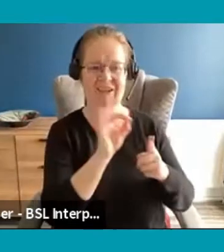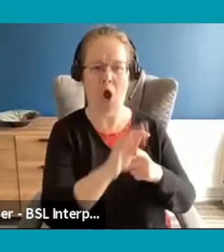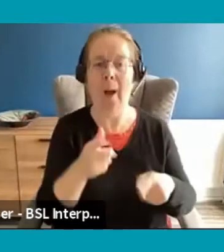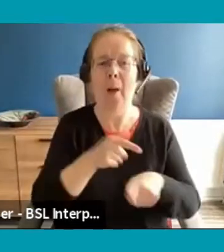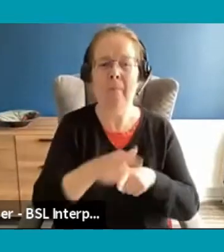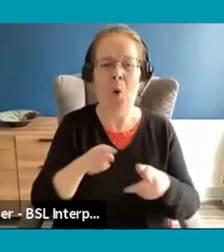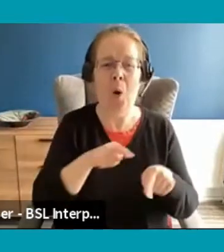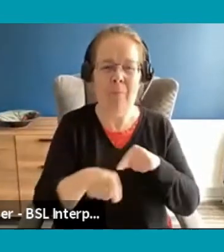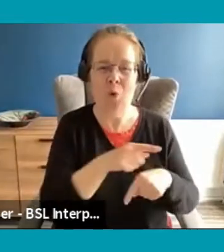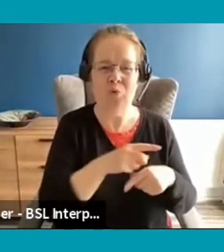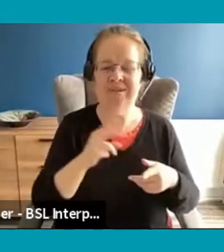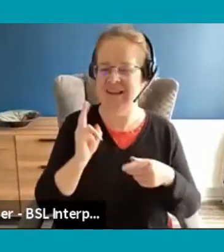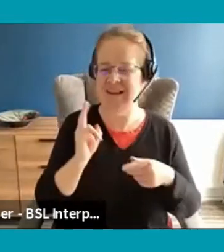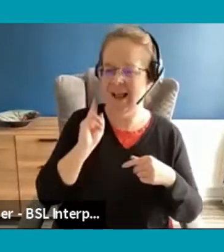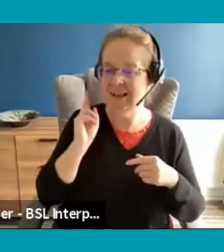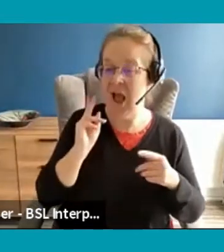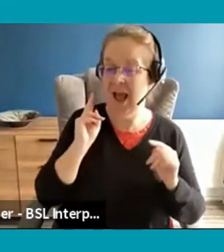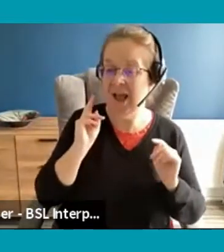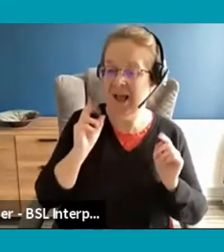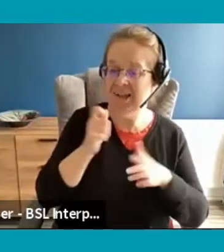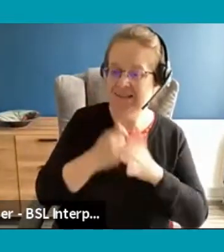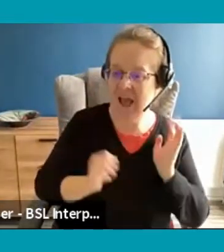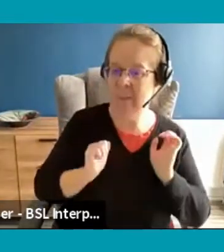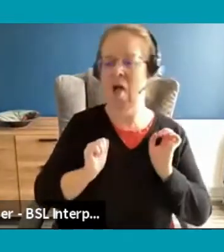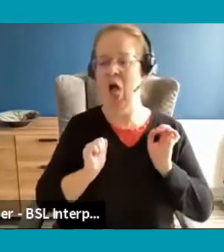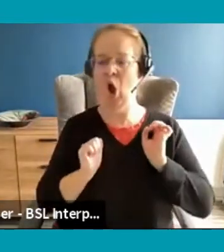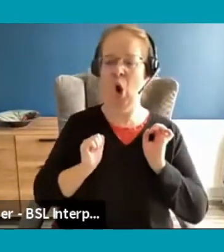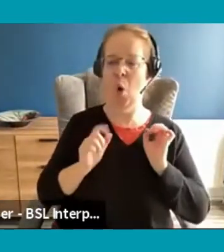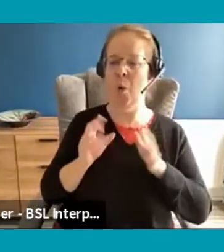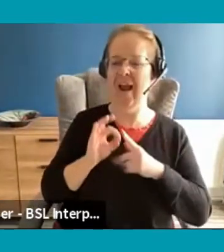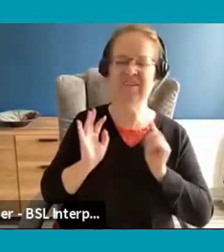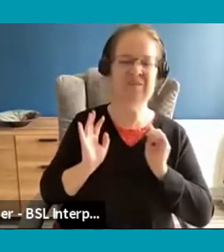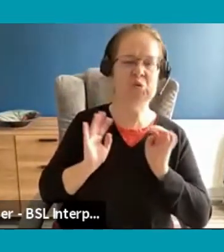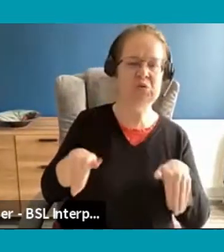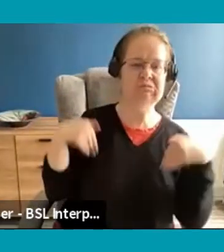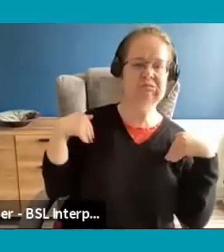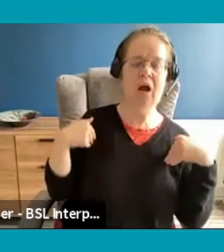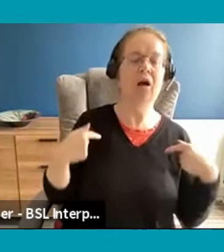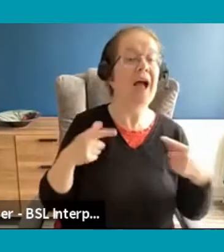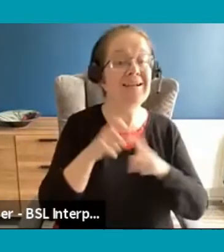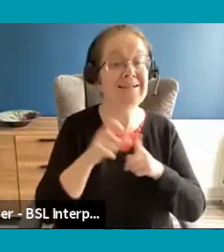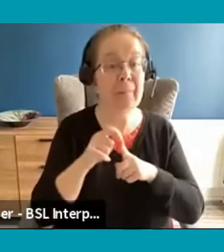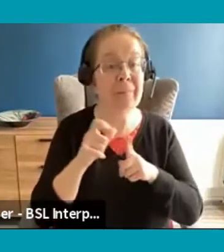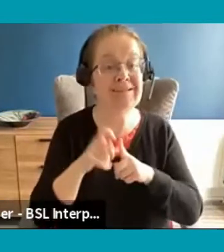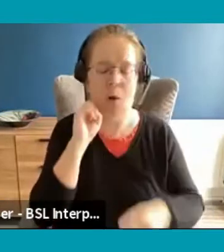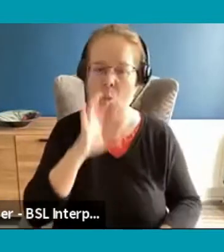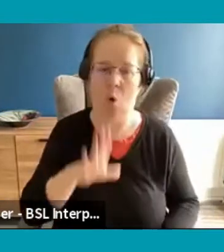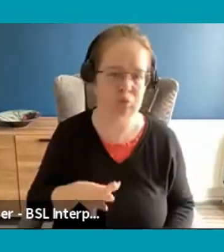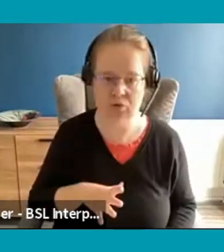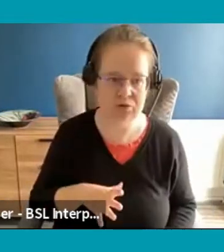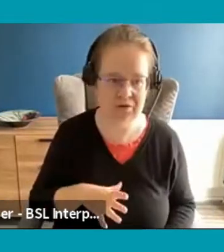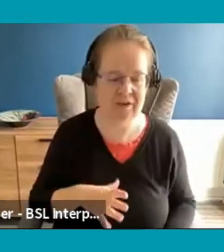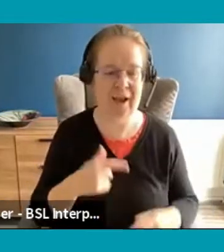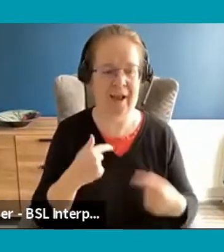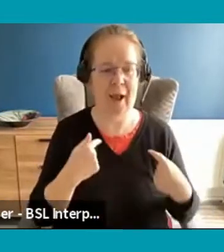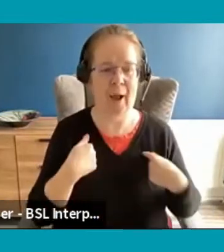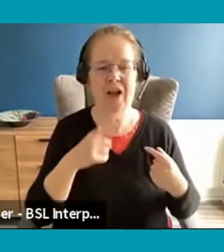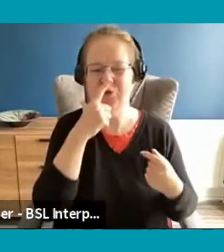as a minority group overlooked and we won't do that DPD. So I'm probably answer that question and a bit more for you Rosa